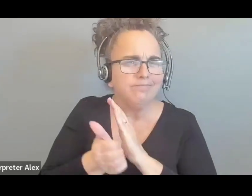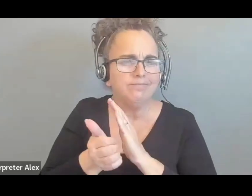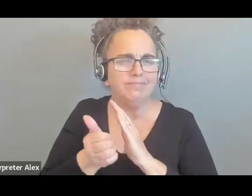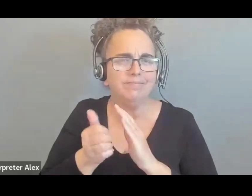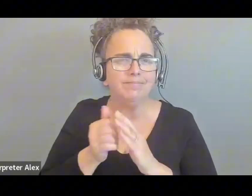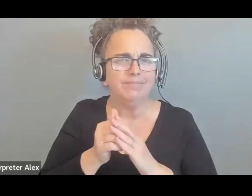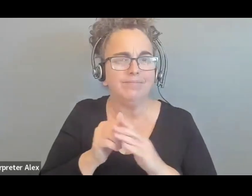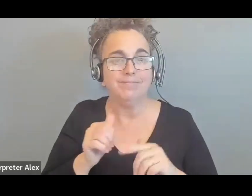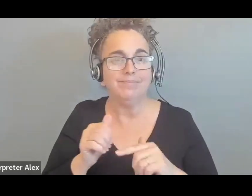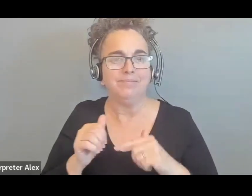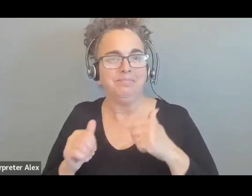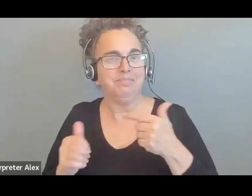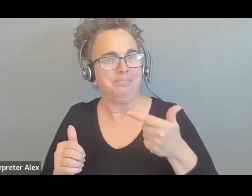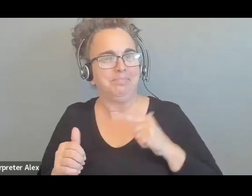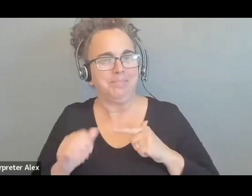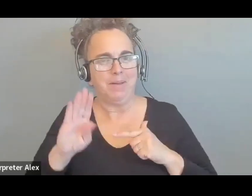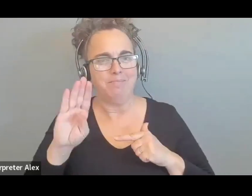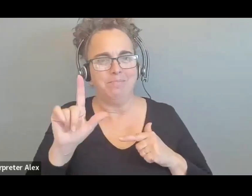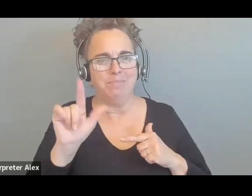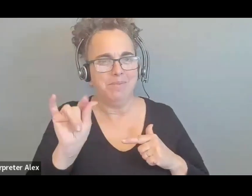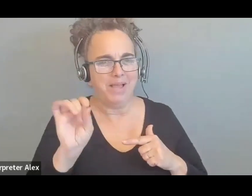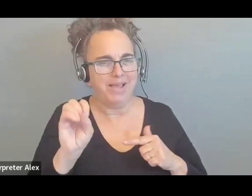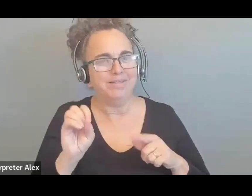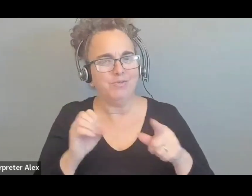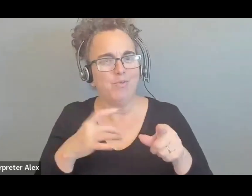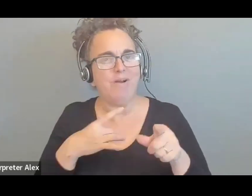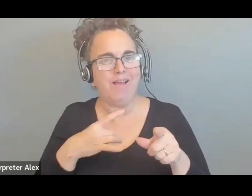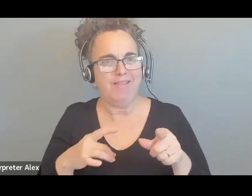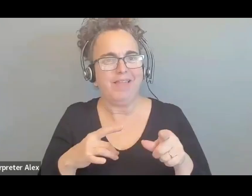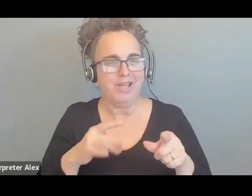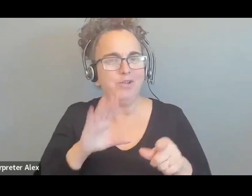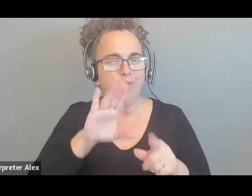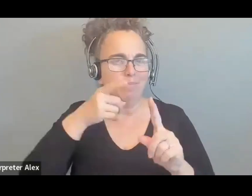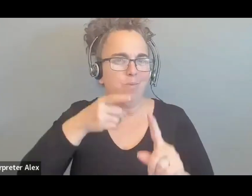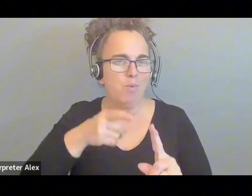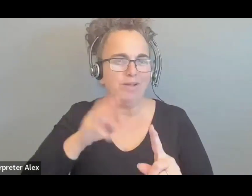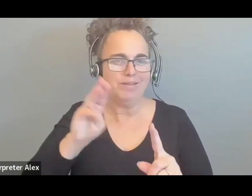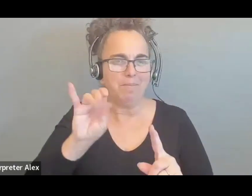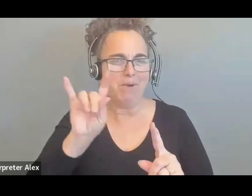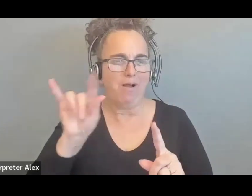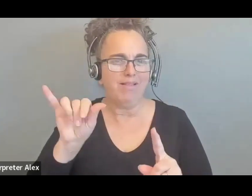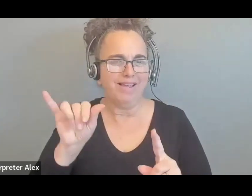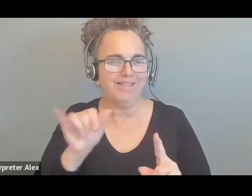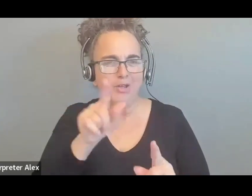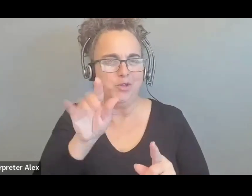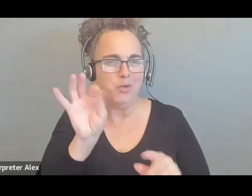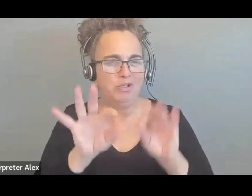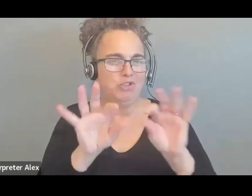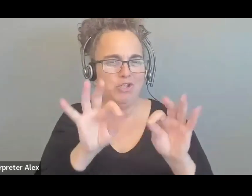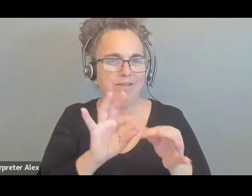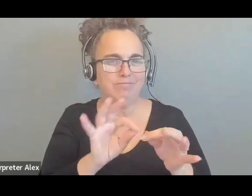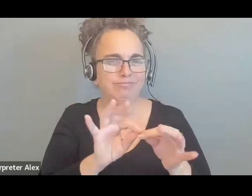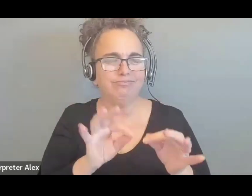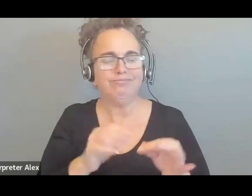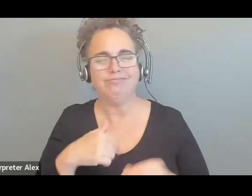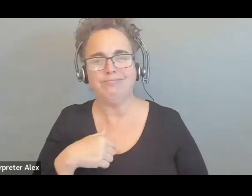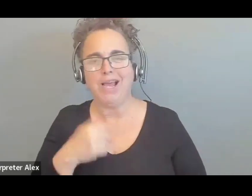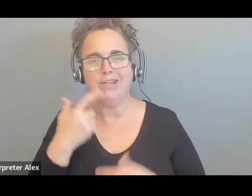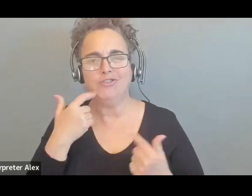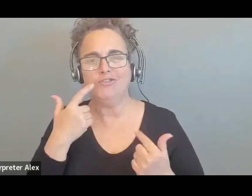This is Blake. I loved a lot of the points you shared Molly, and I, I chuckle knowing, knowing the reality of that